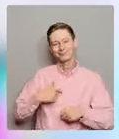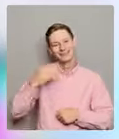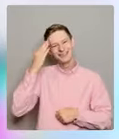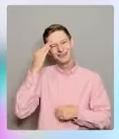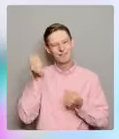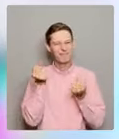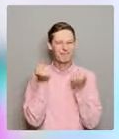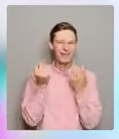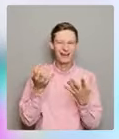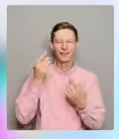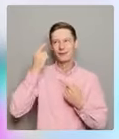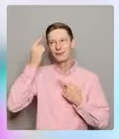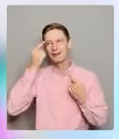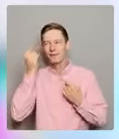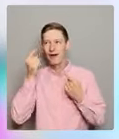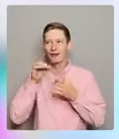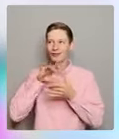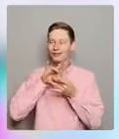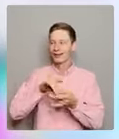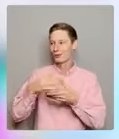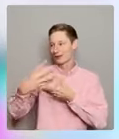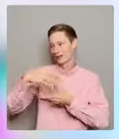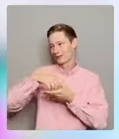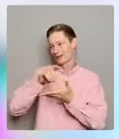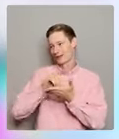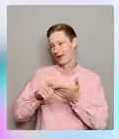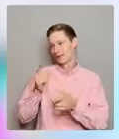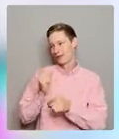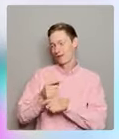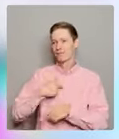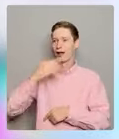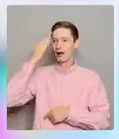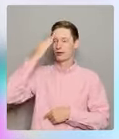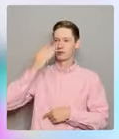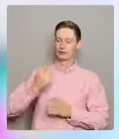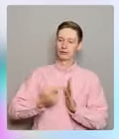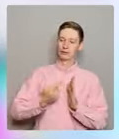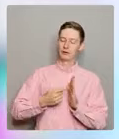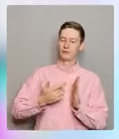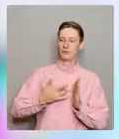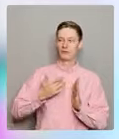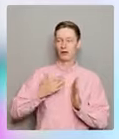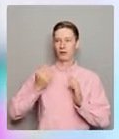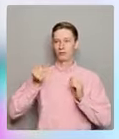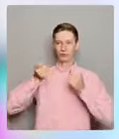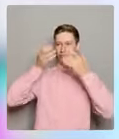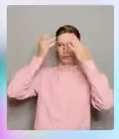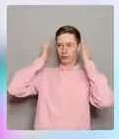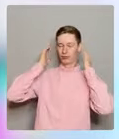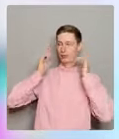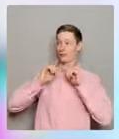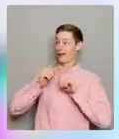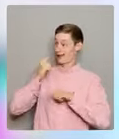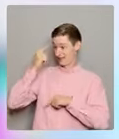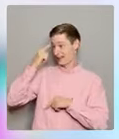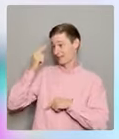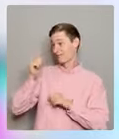You know, I know there's a lot to think about when you're thinking about inclusive design, right? And I know it can feel overwhelming at times,